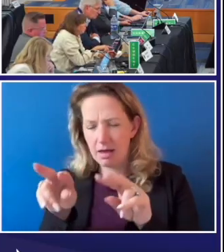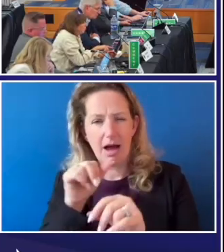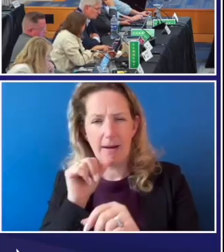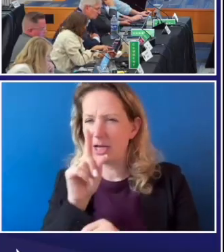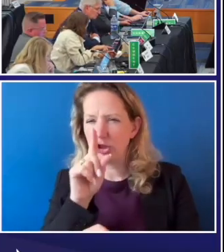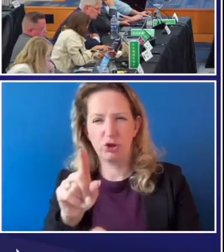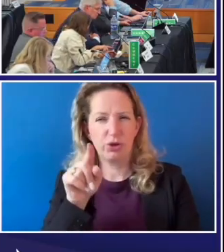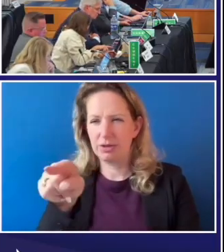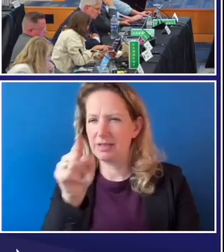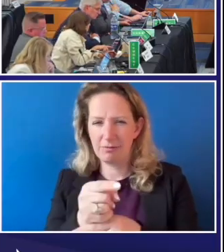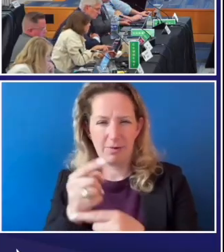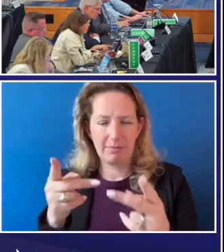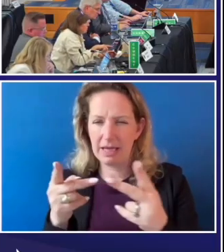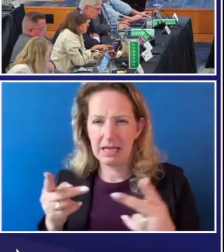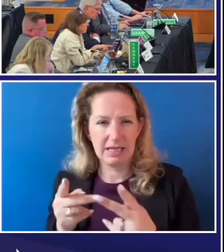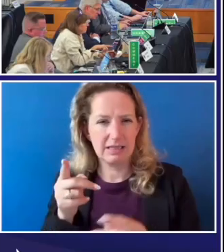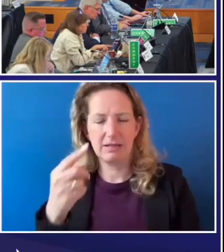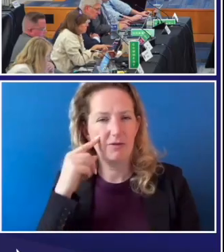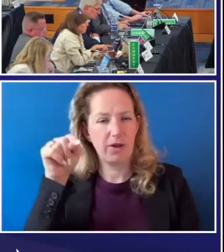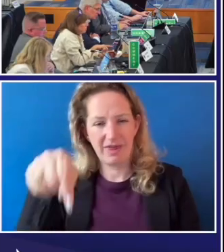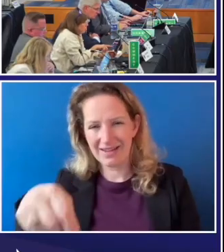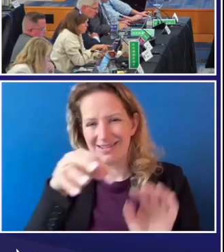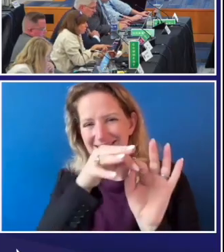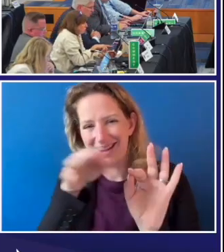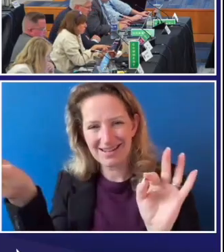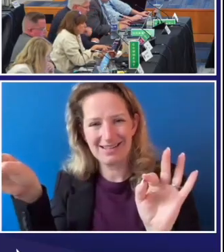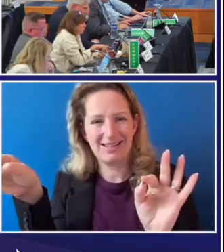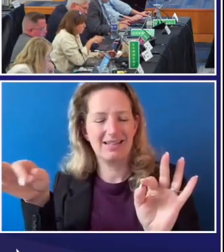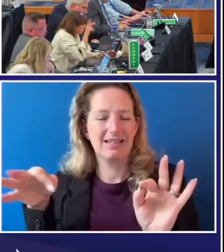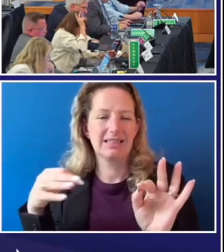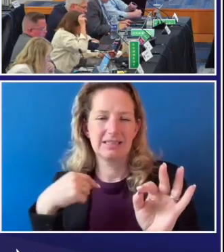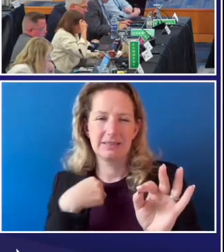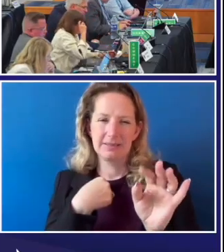Like in this sentence. And I'm looking at kind of at Michael or any